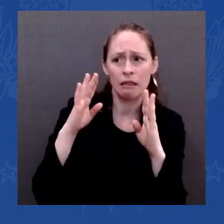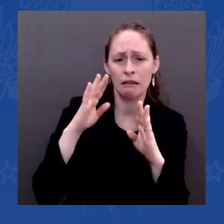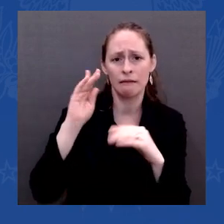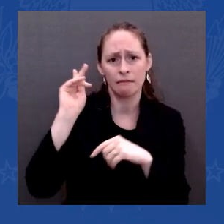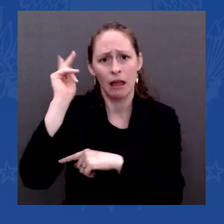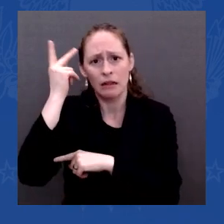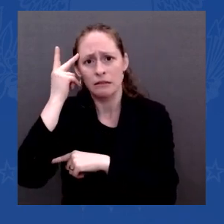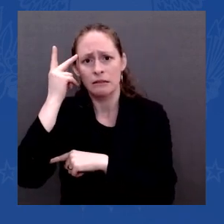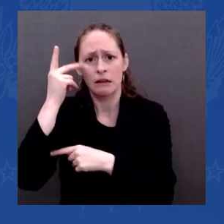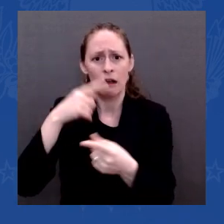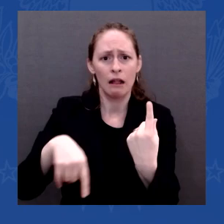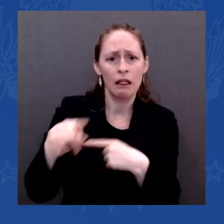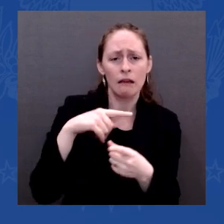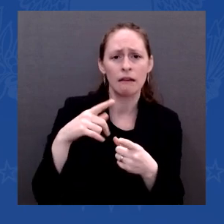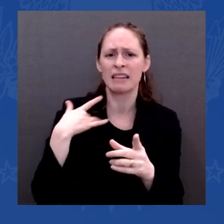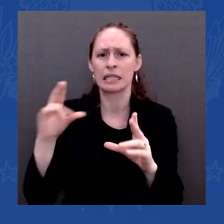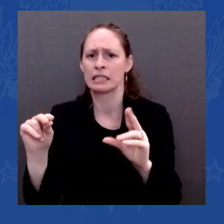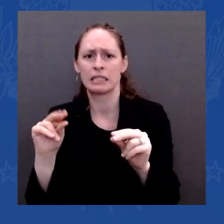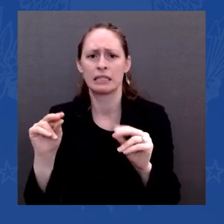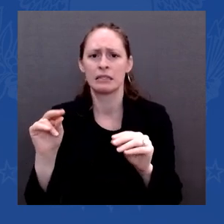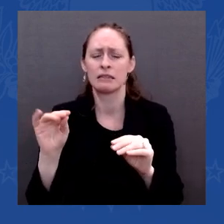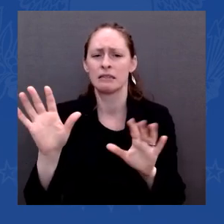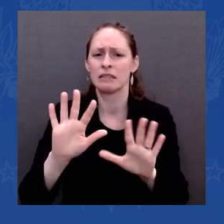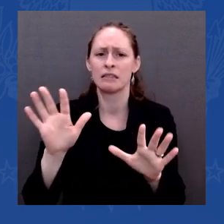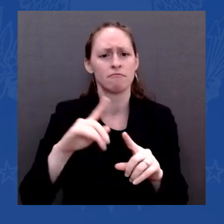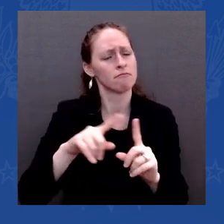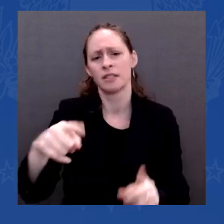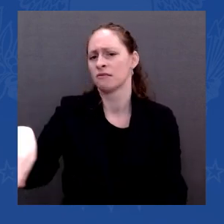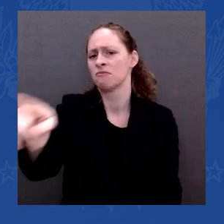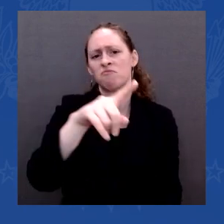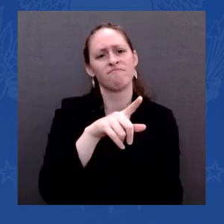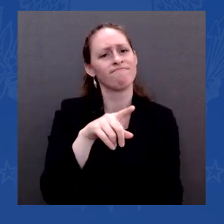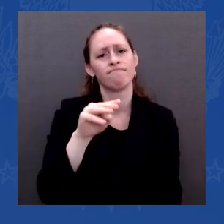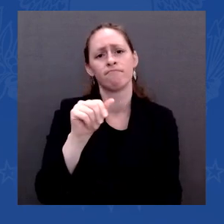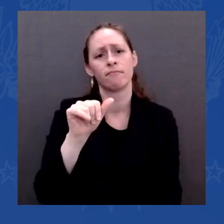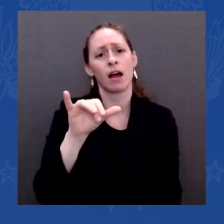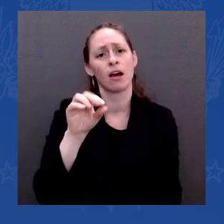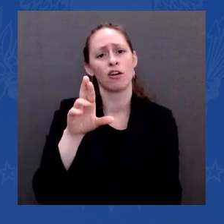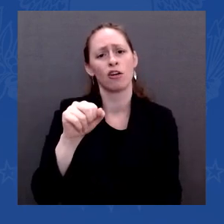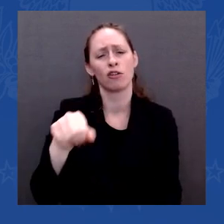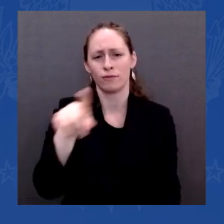Because they know -- they know how it goes in your cities to determine how their states go.